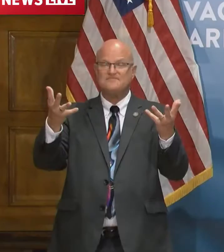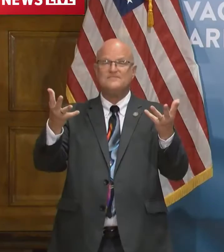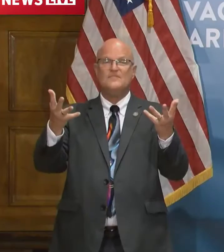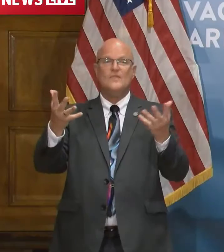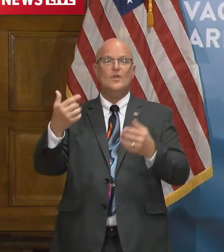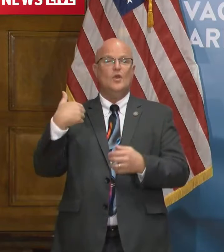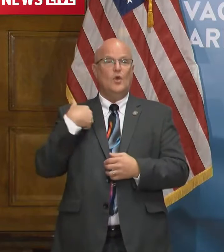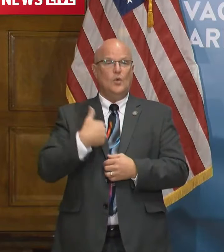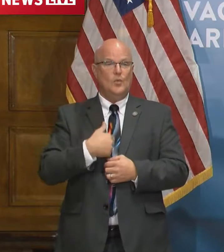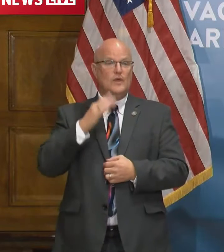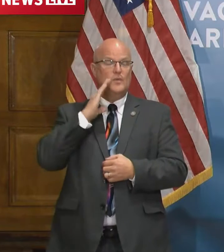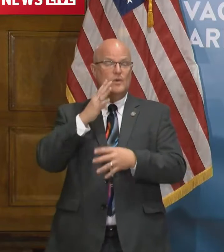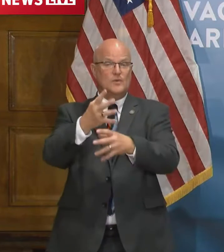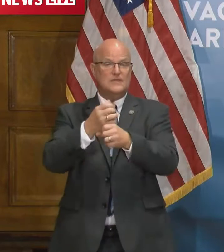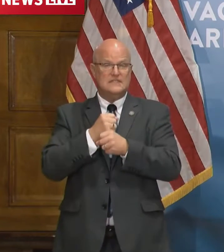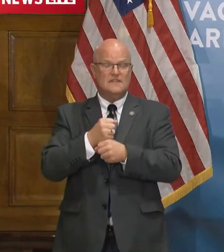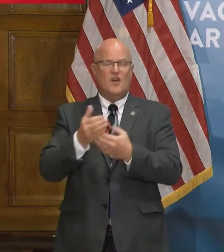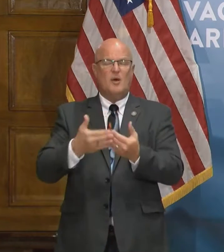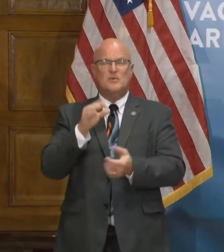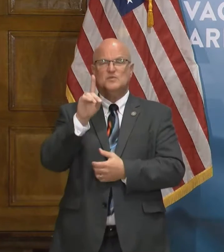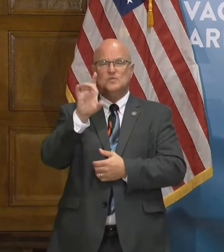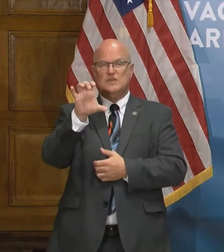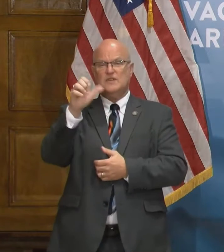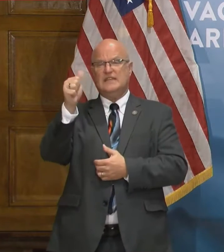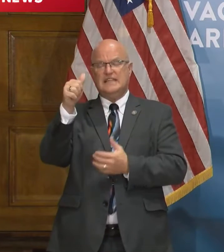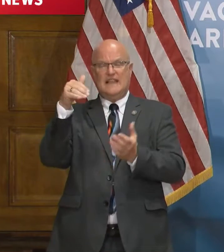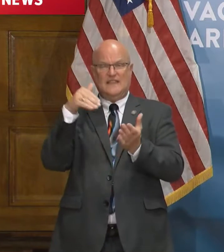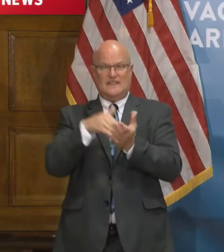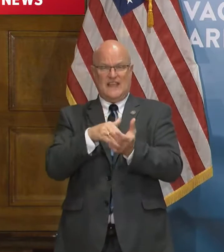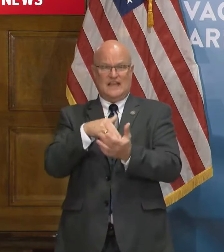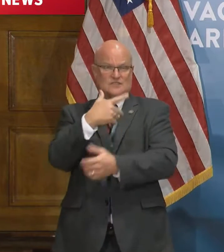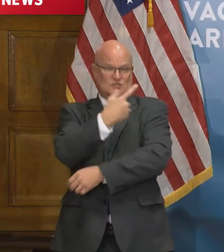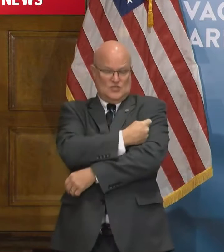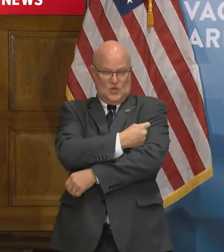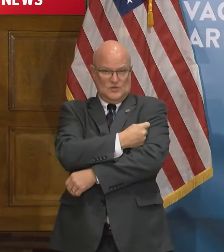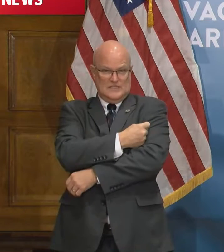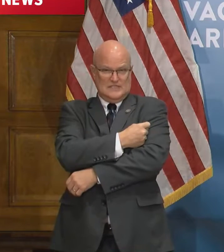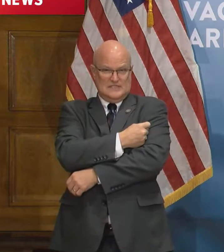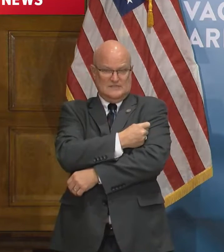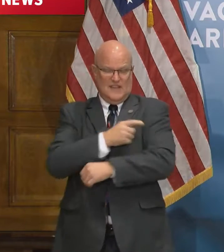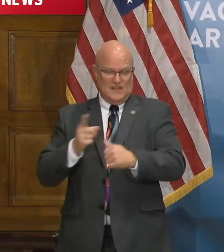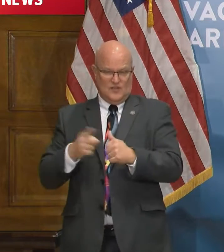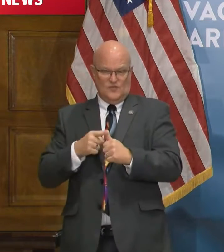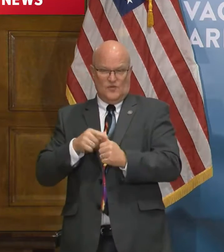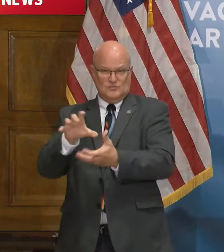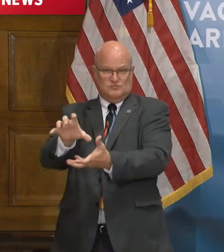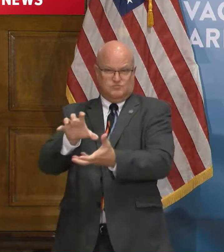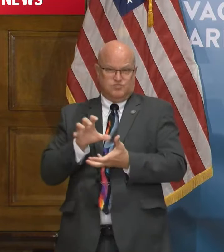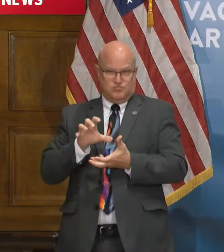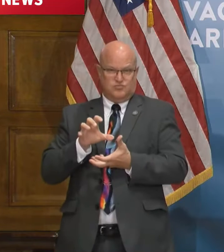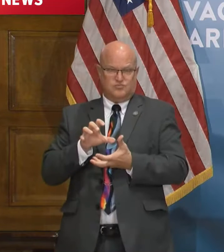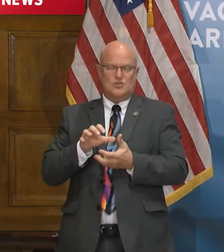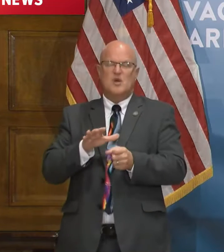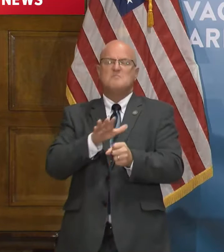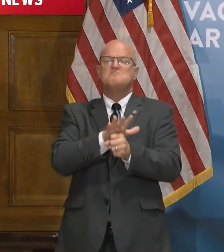We will receive nearly 110,000 doses in the initial wave, so there isn't more than enough